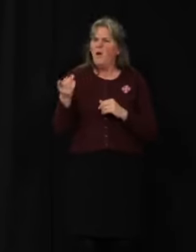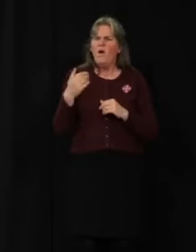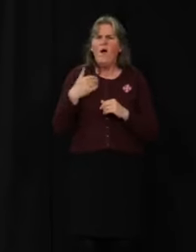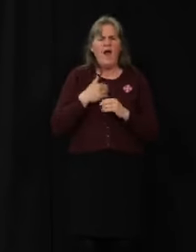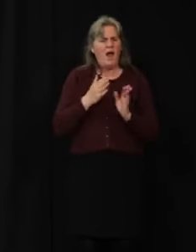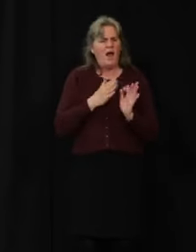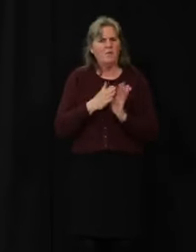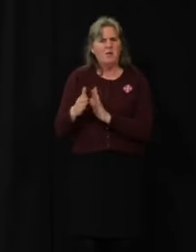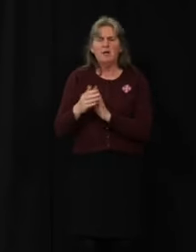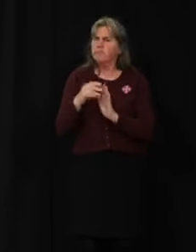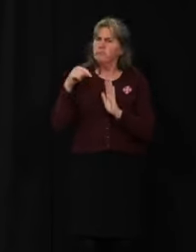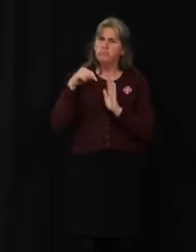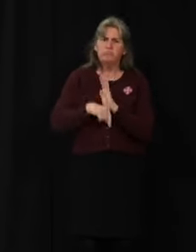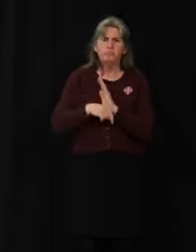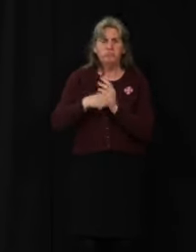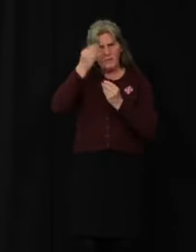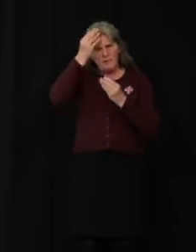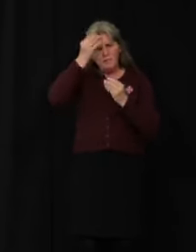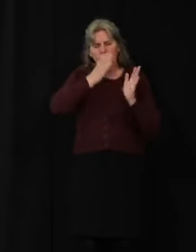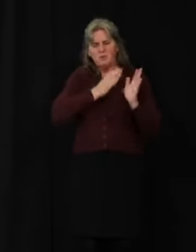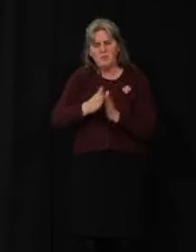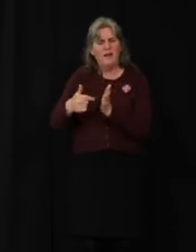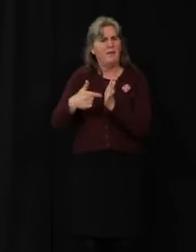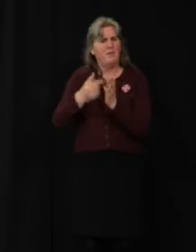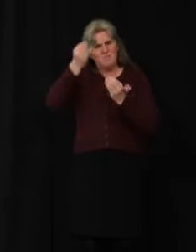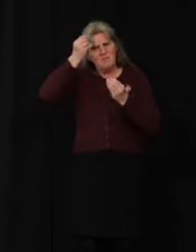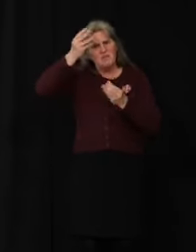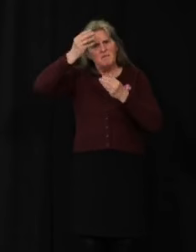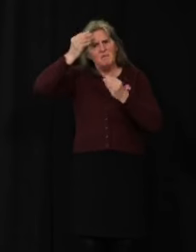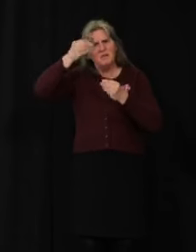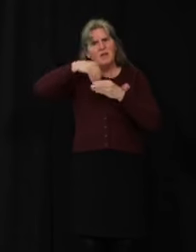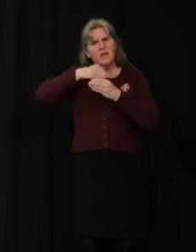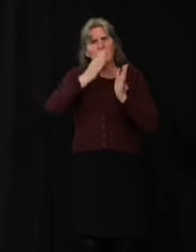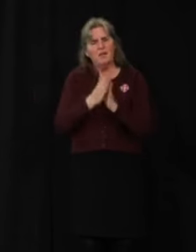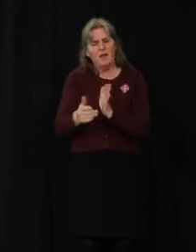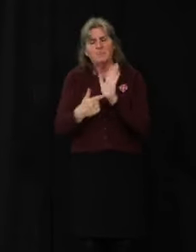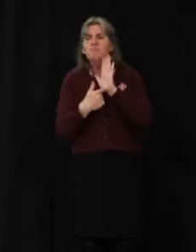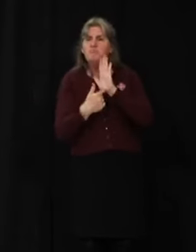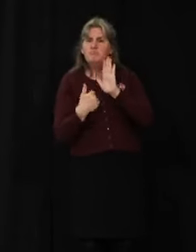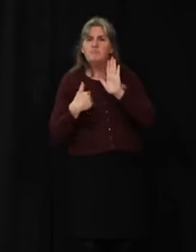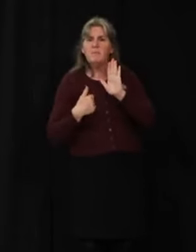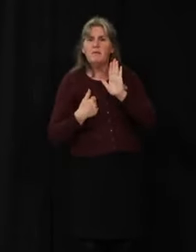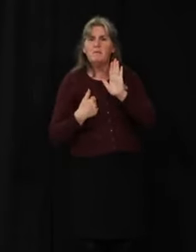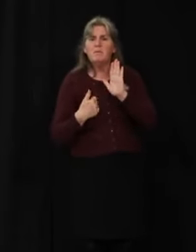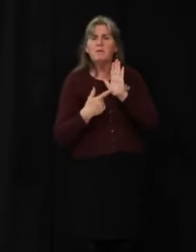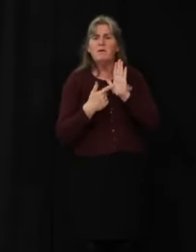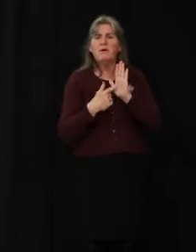I had a good chat with the chair of the business advisory Council about being ready and they were happy to know that we were